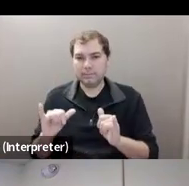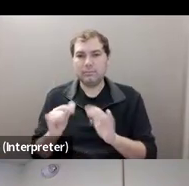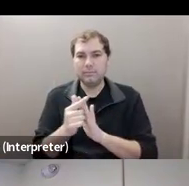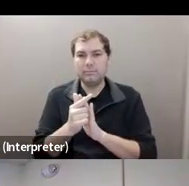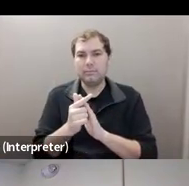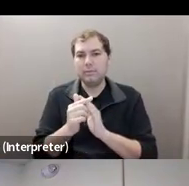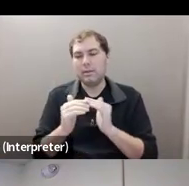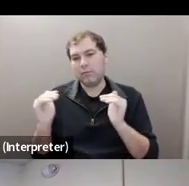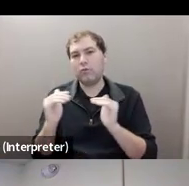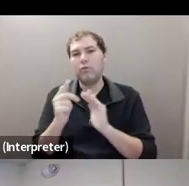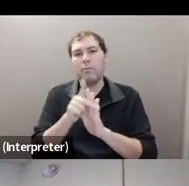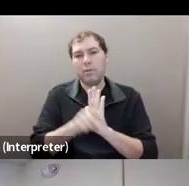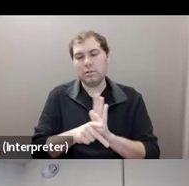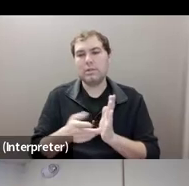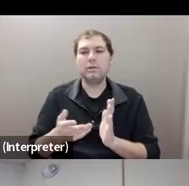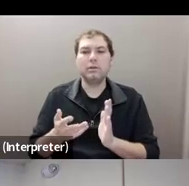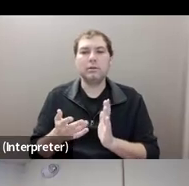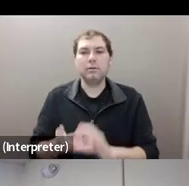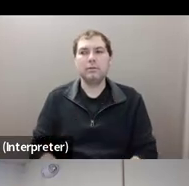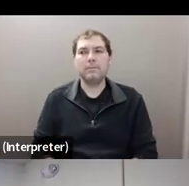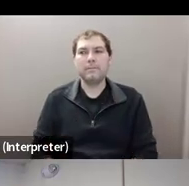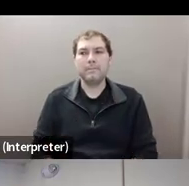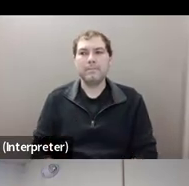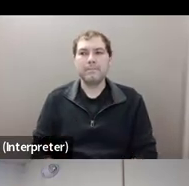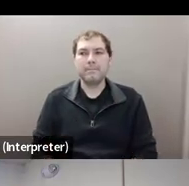17036717673: Then 17036717673: then, in in